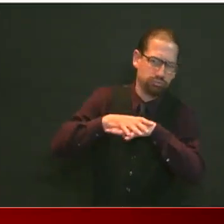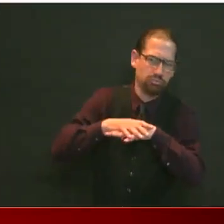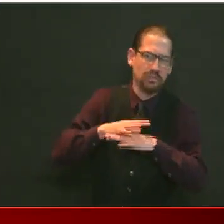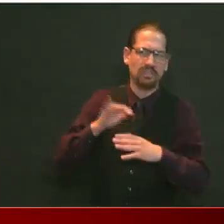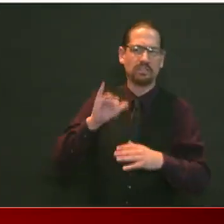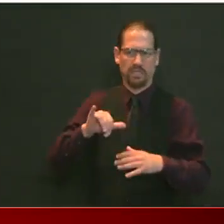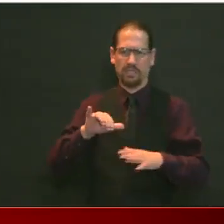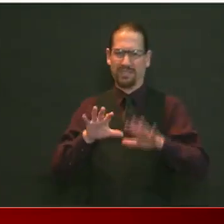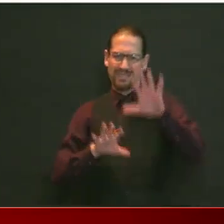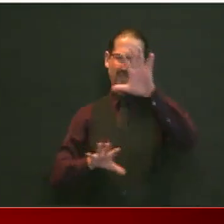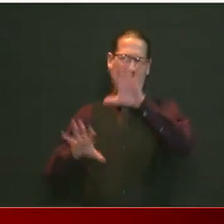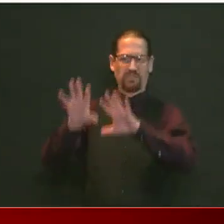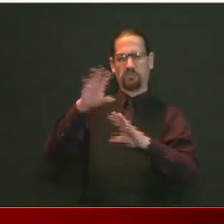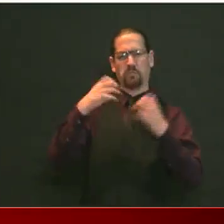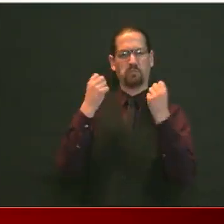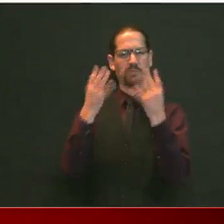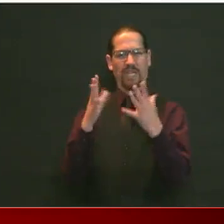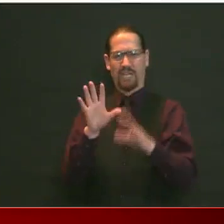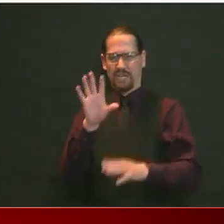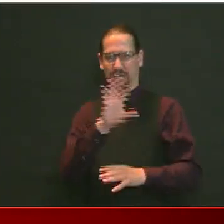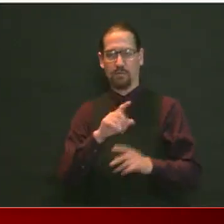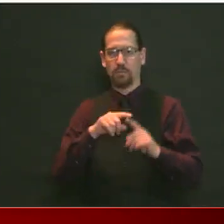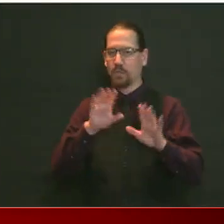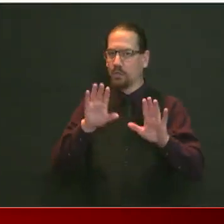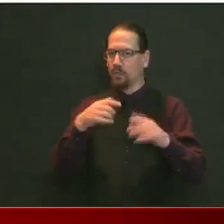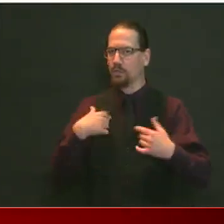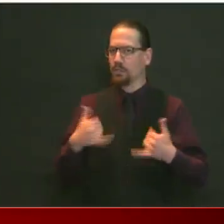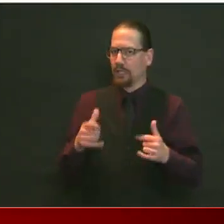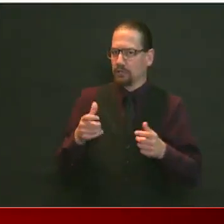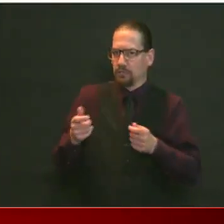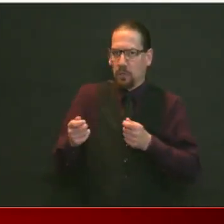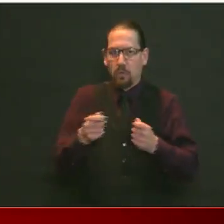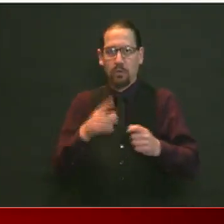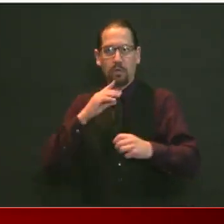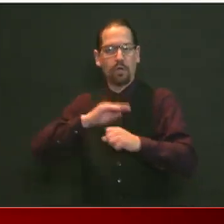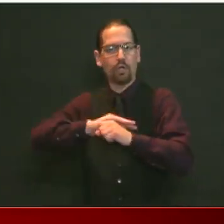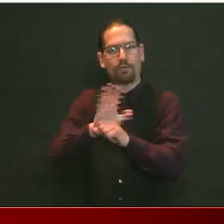POPULATED HIGH RISK AREAS. CENTRAL FALLS, WOONSOCKET, CERTAIN PARTS OF PROVIDENCE.